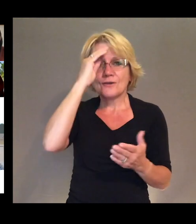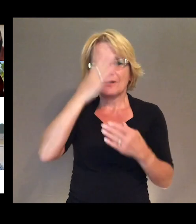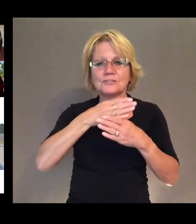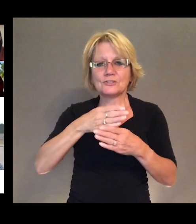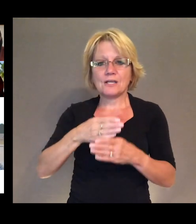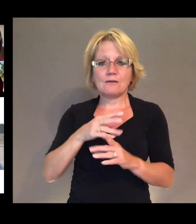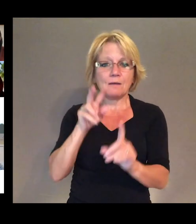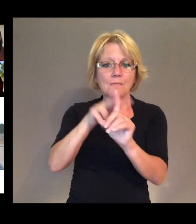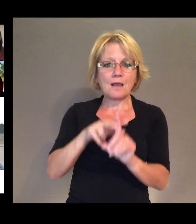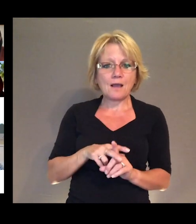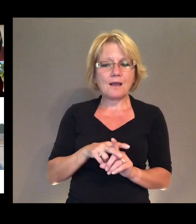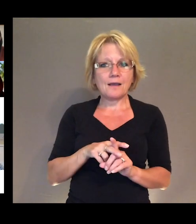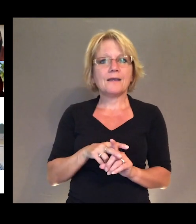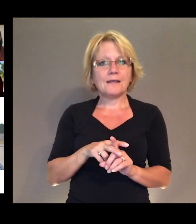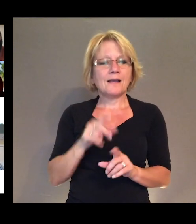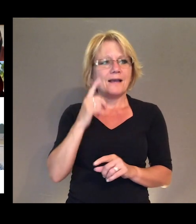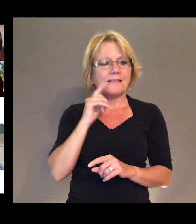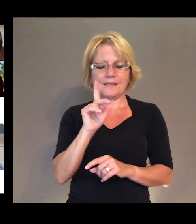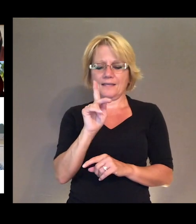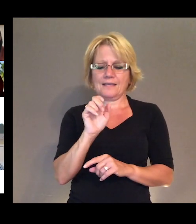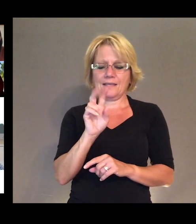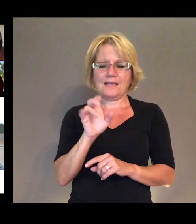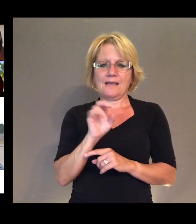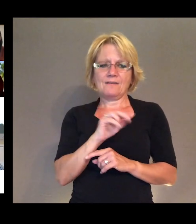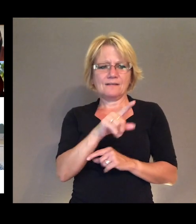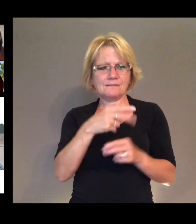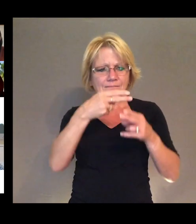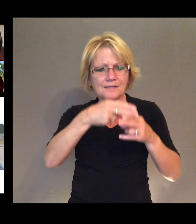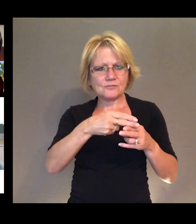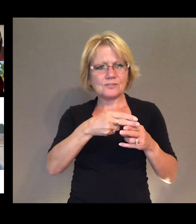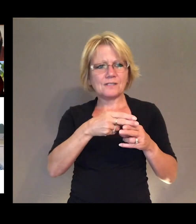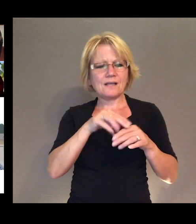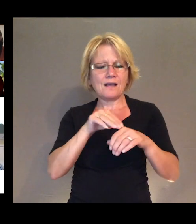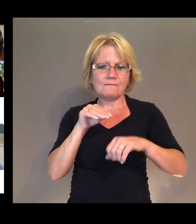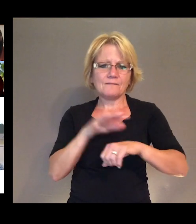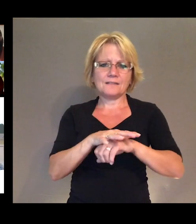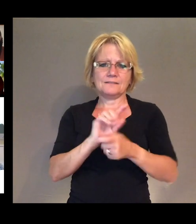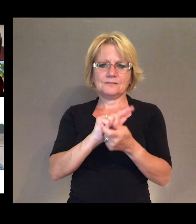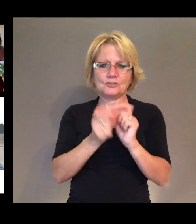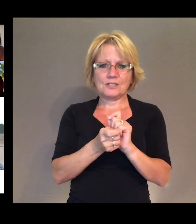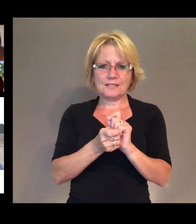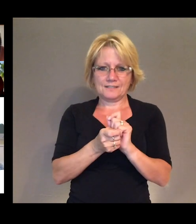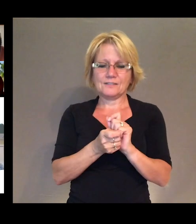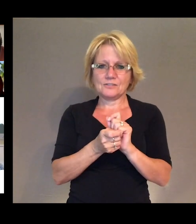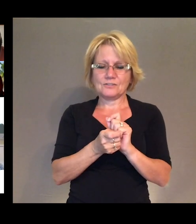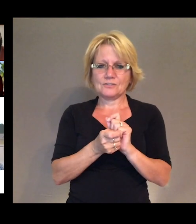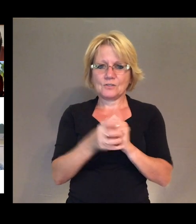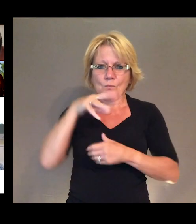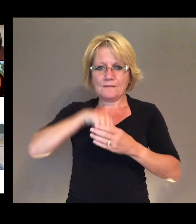And I think Kevin alluded to affecting change within my school.